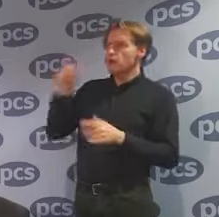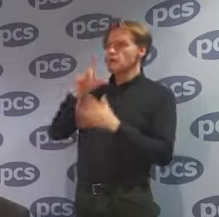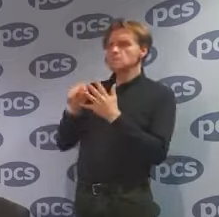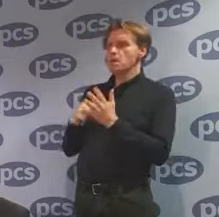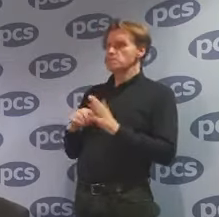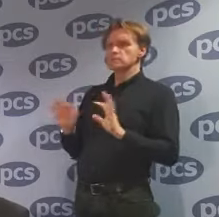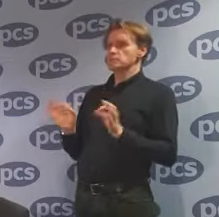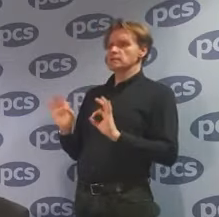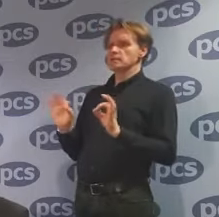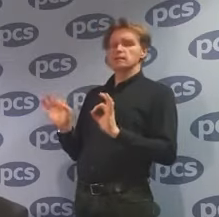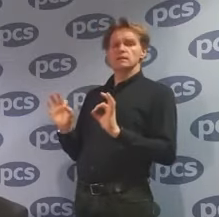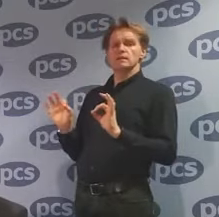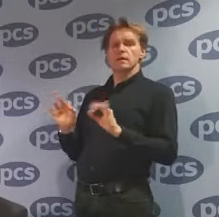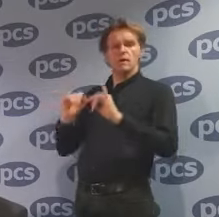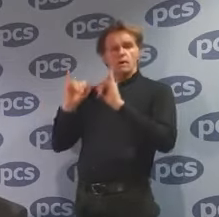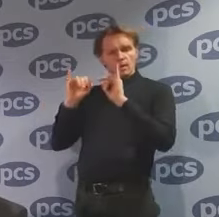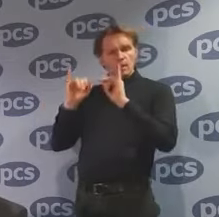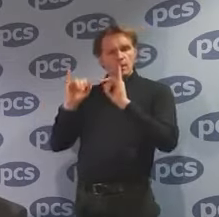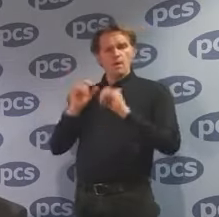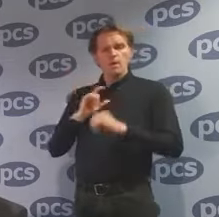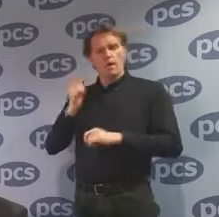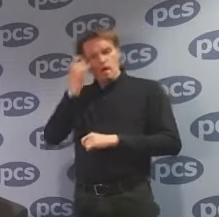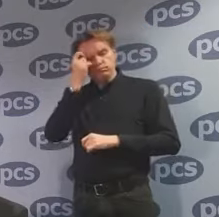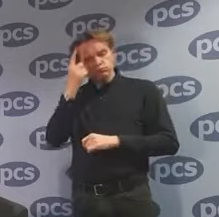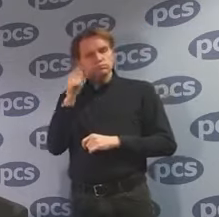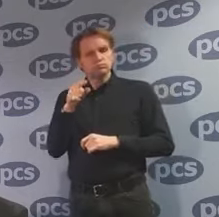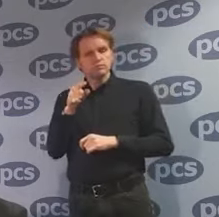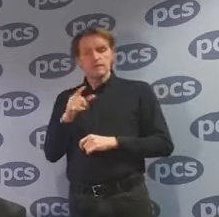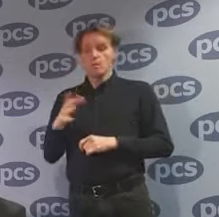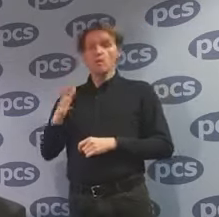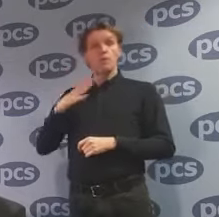this point I think what it comes back to is that we need funding in these